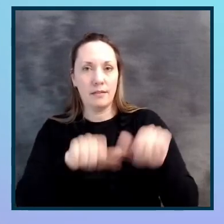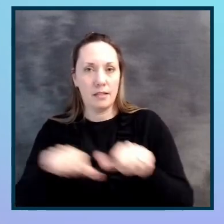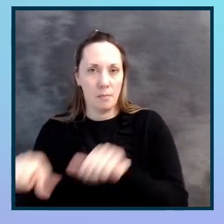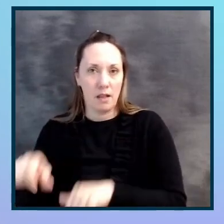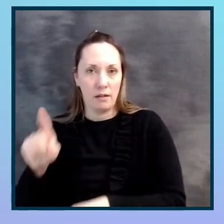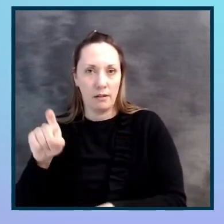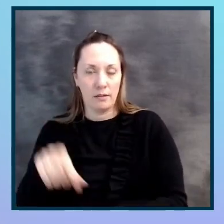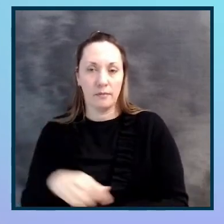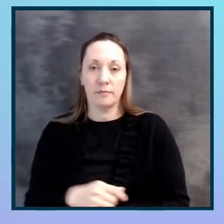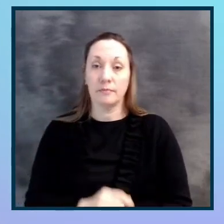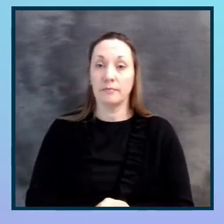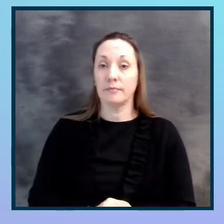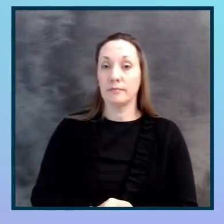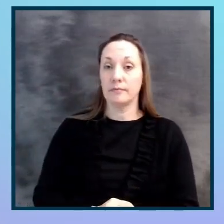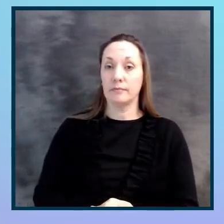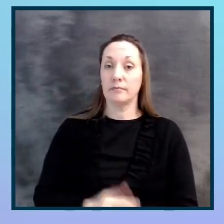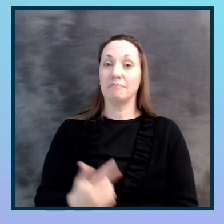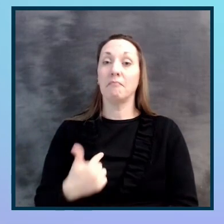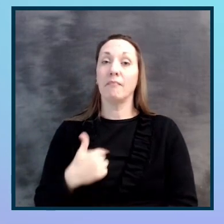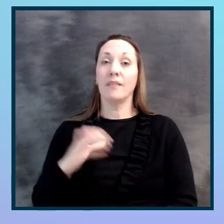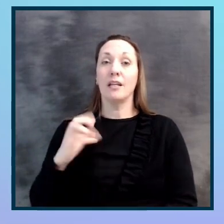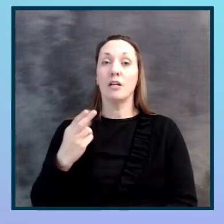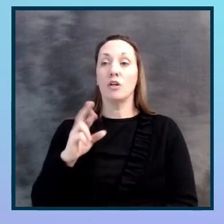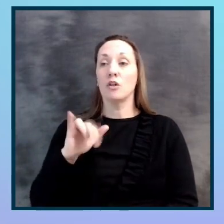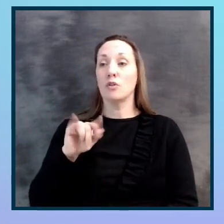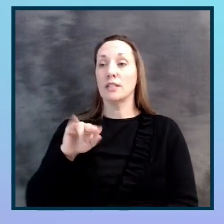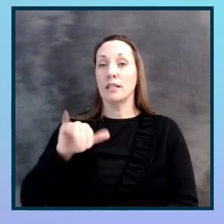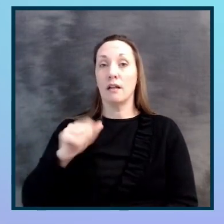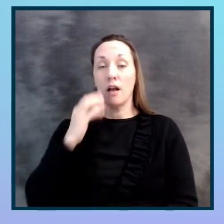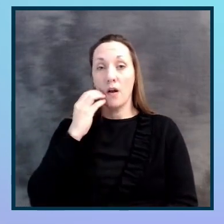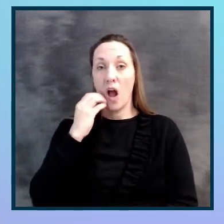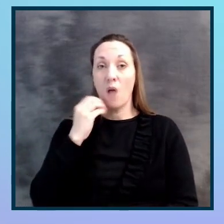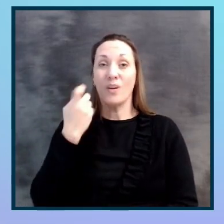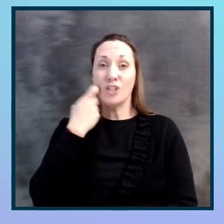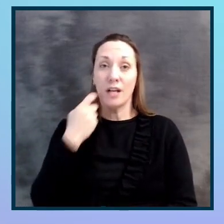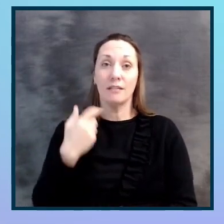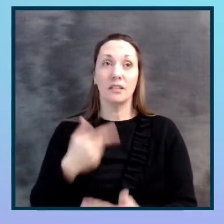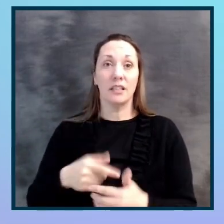I can speak to that. We just did a session or I guess,